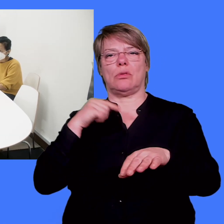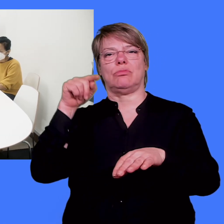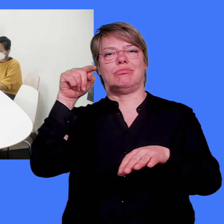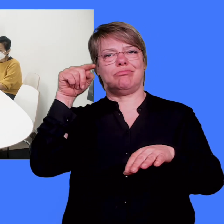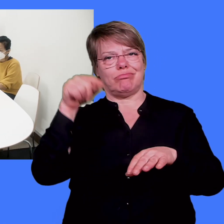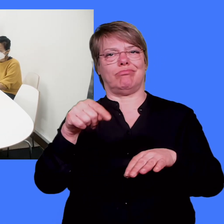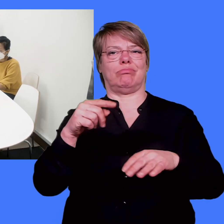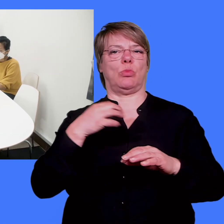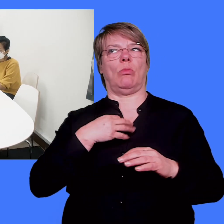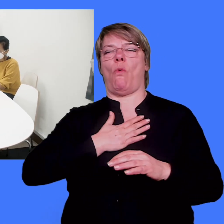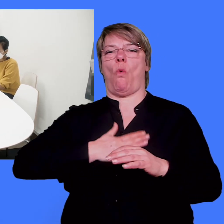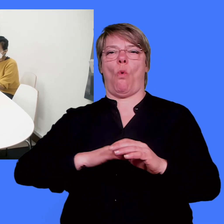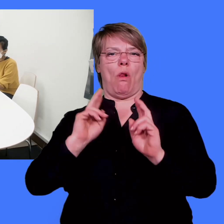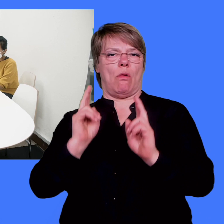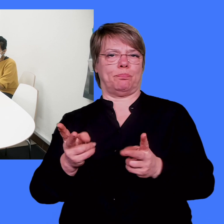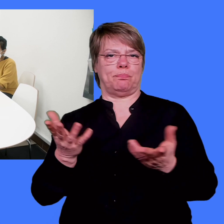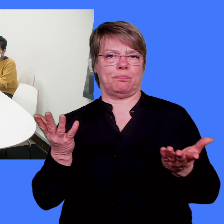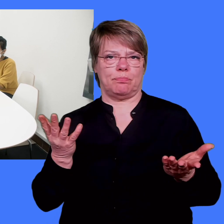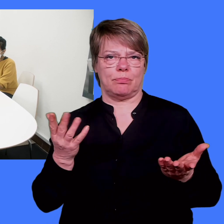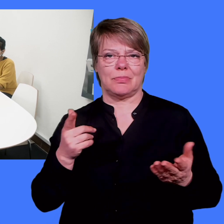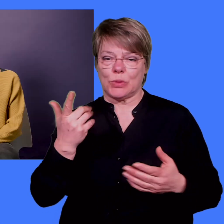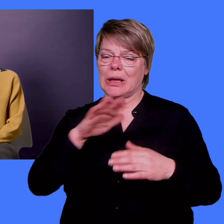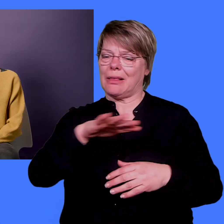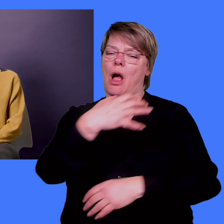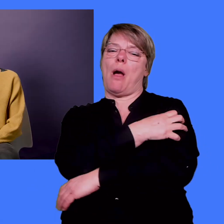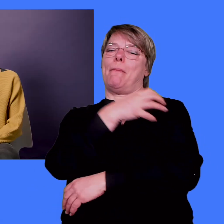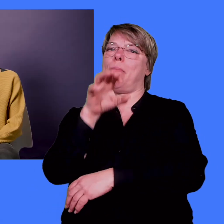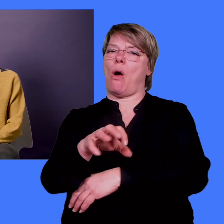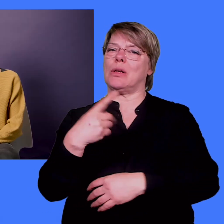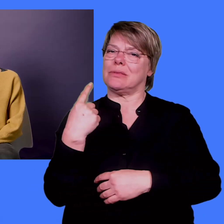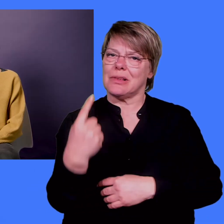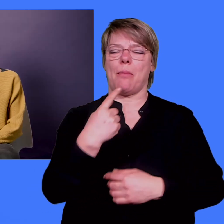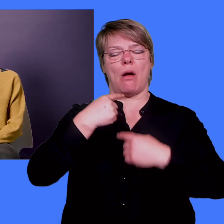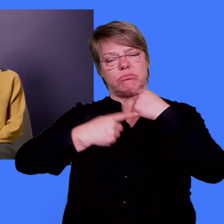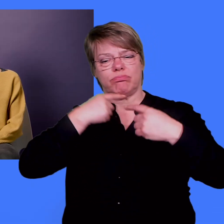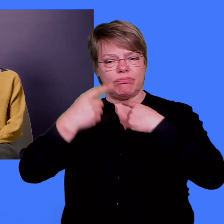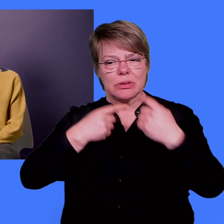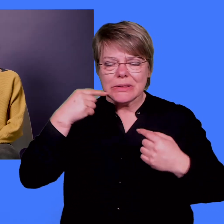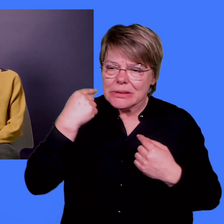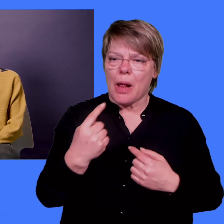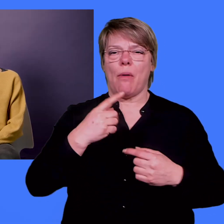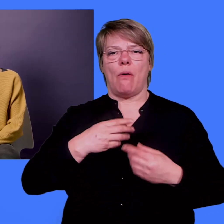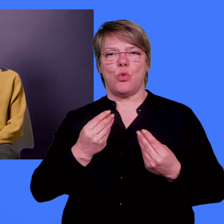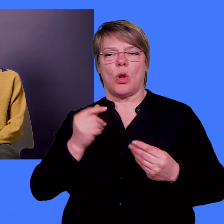Through empowerment, children become asserted and reinforced to become active again